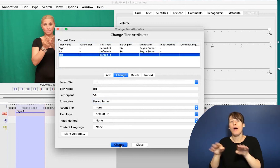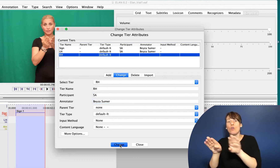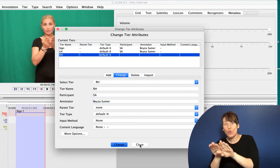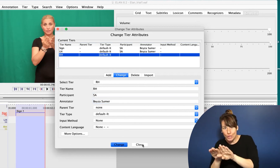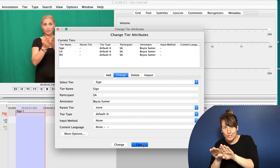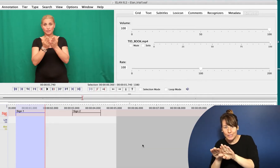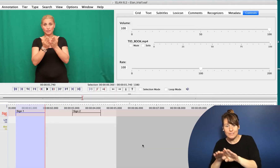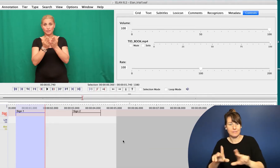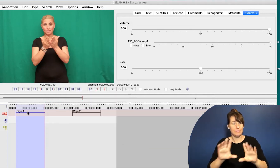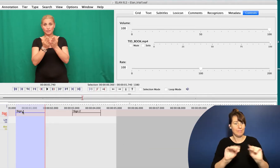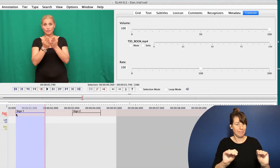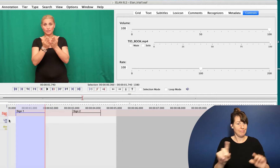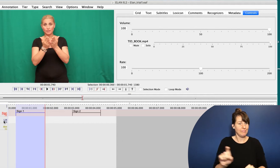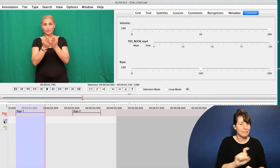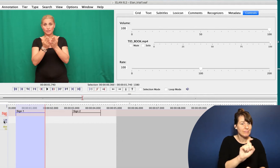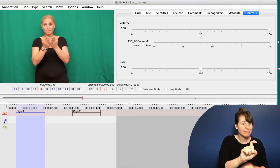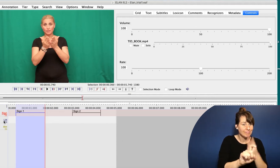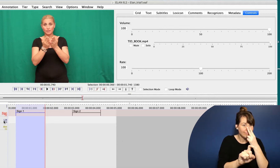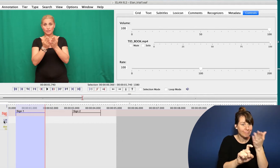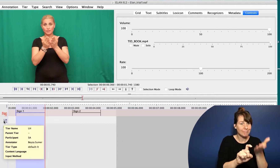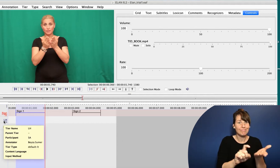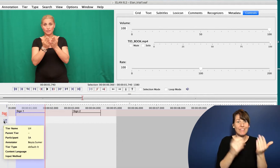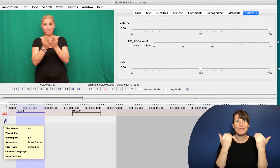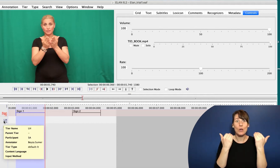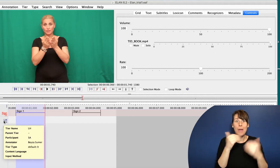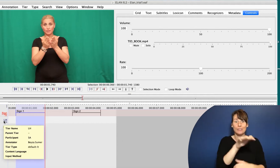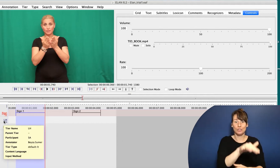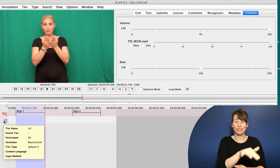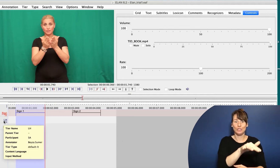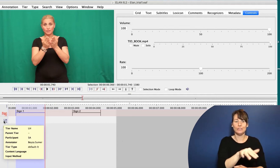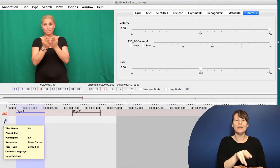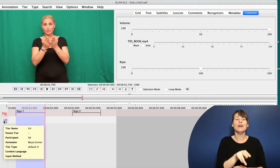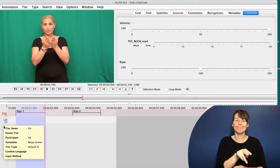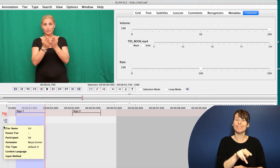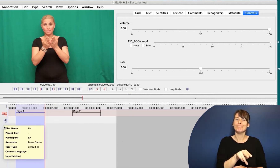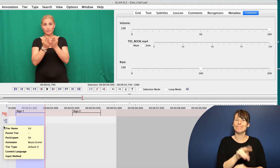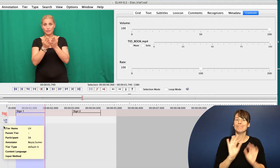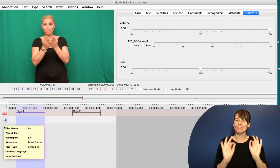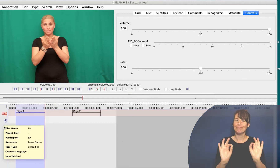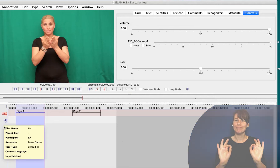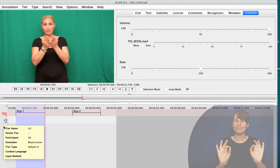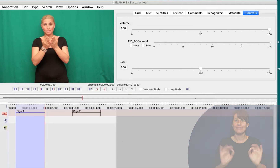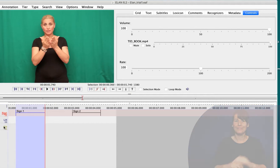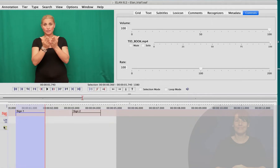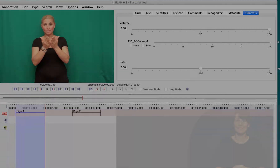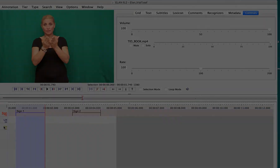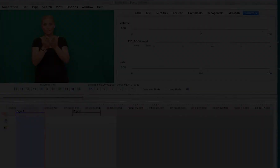Change and close. I mean, I put my cursor, Now I have all the relevant information for my tiers.